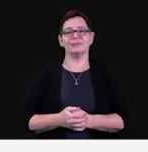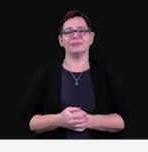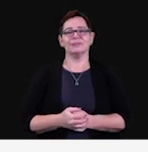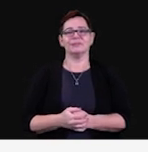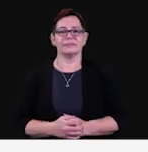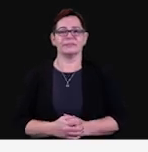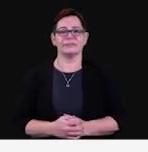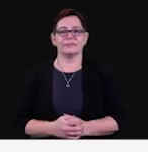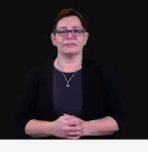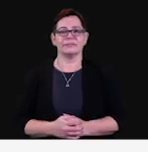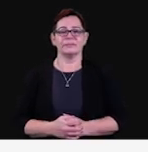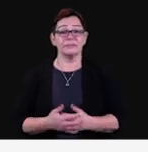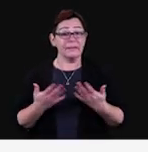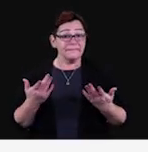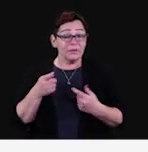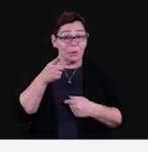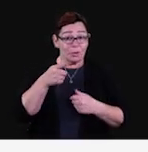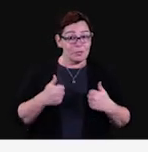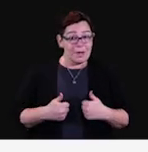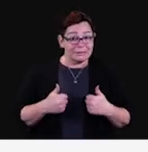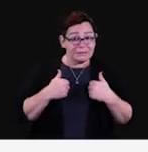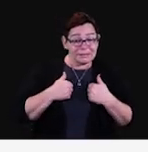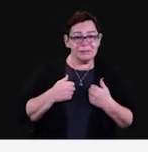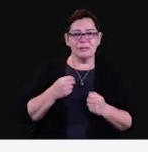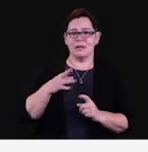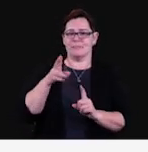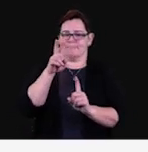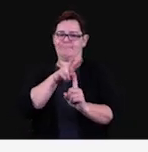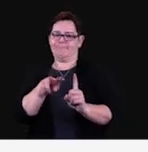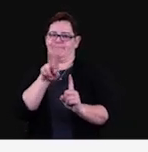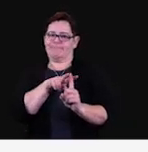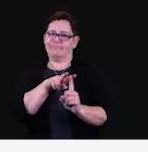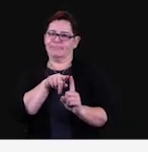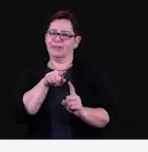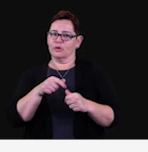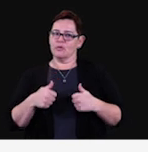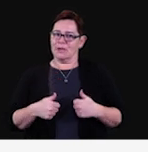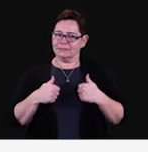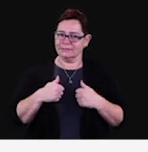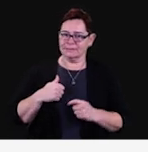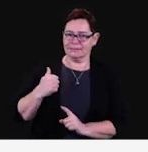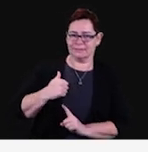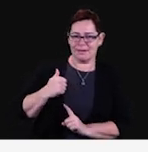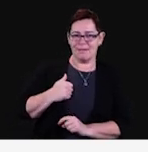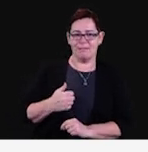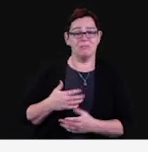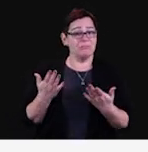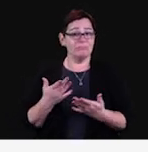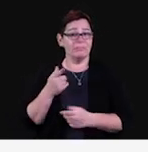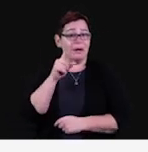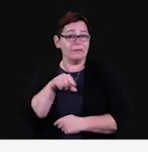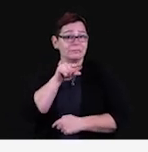If you are a resident or deemed resident of Canada, you may be eligible for certain benefits and credits.